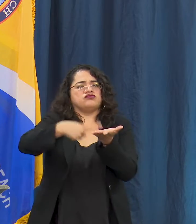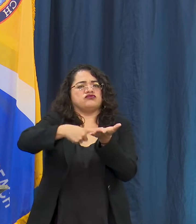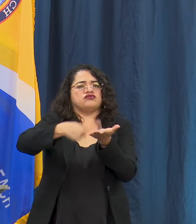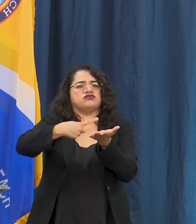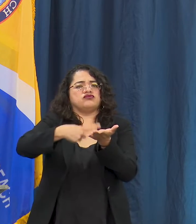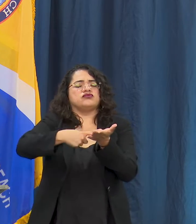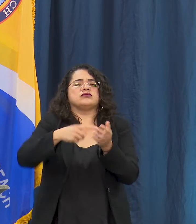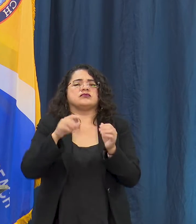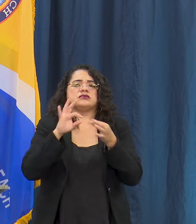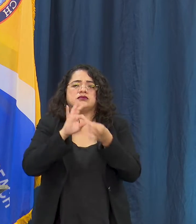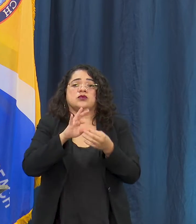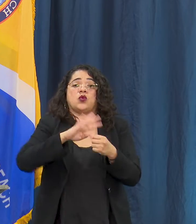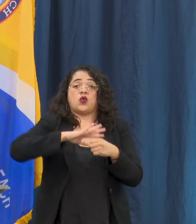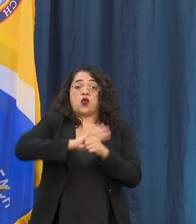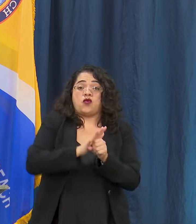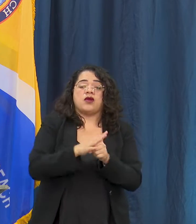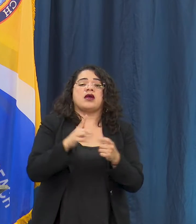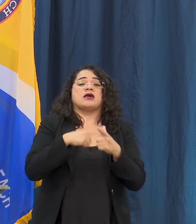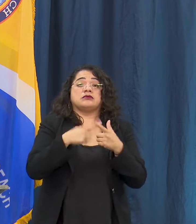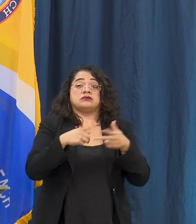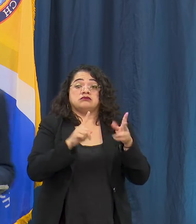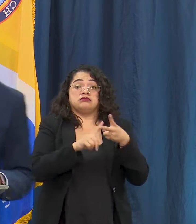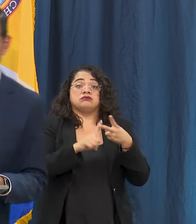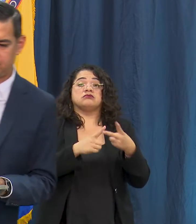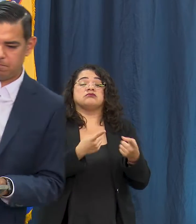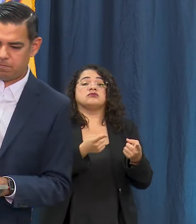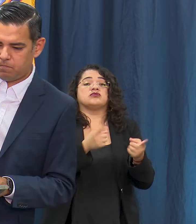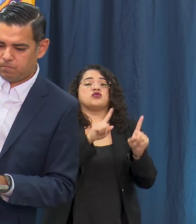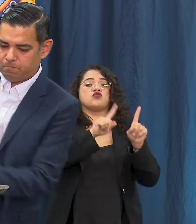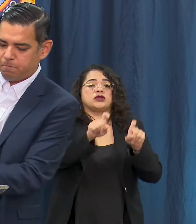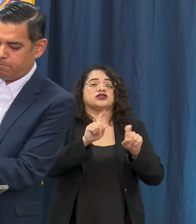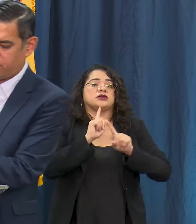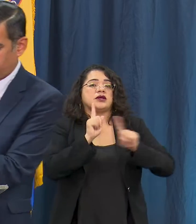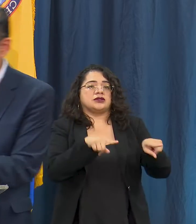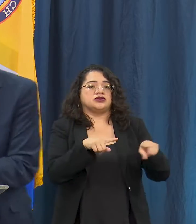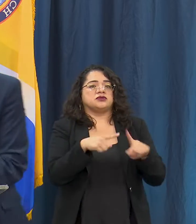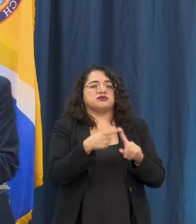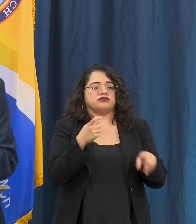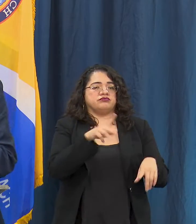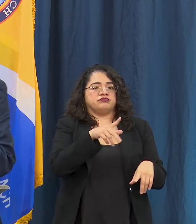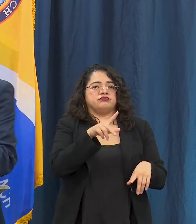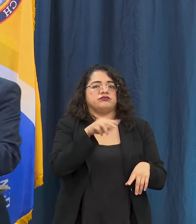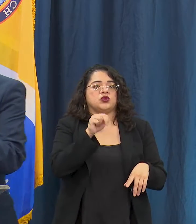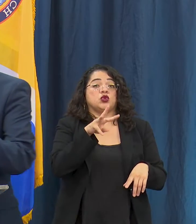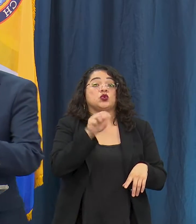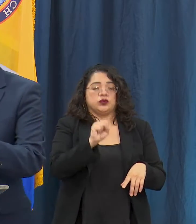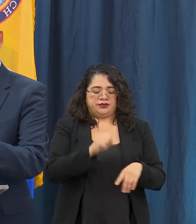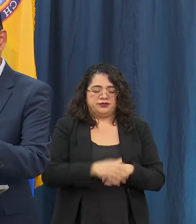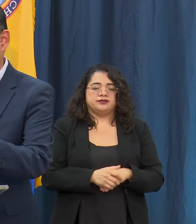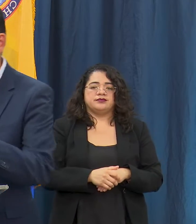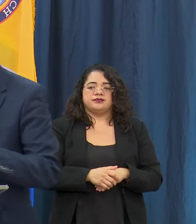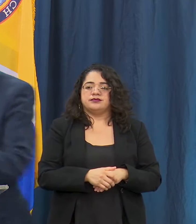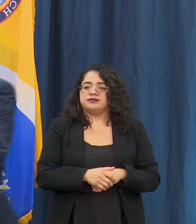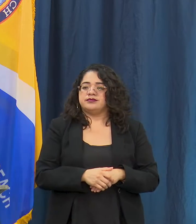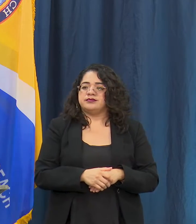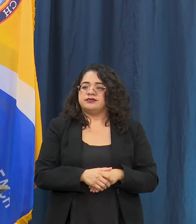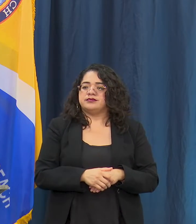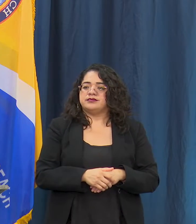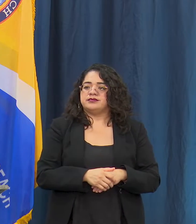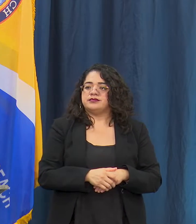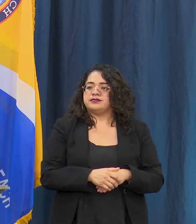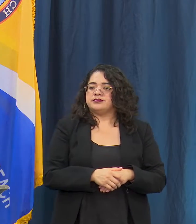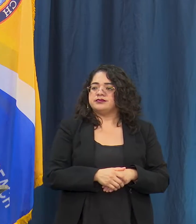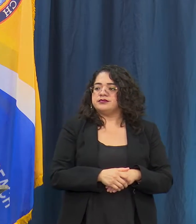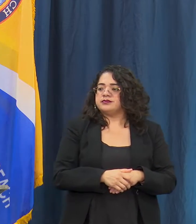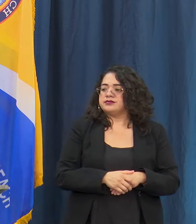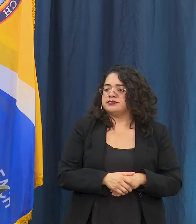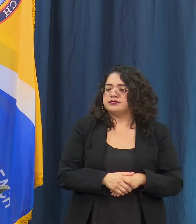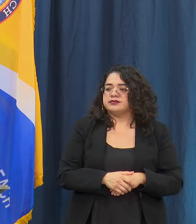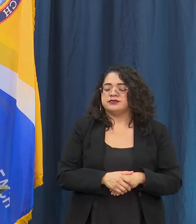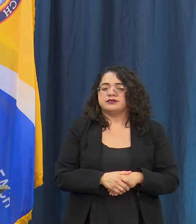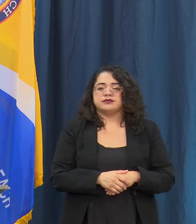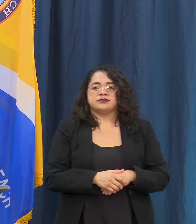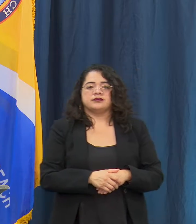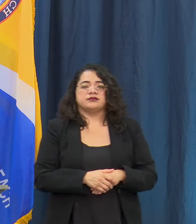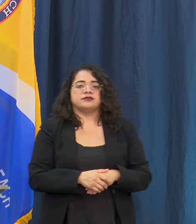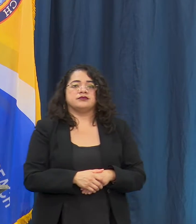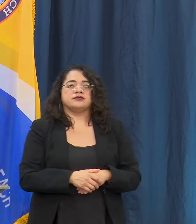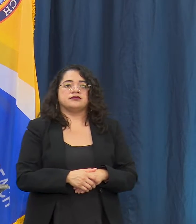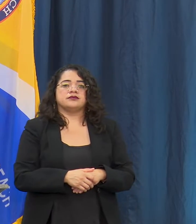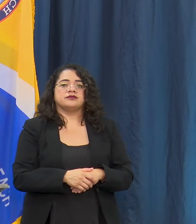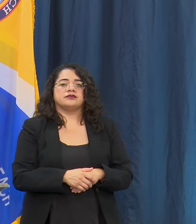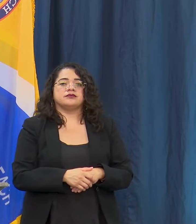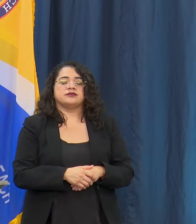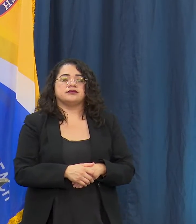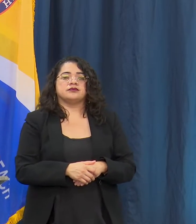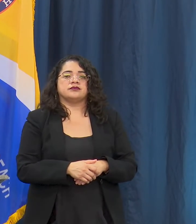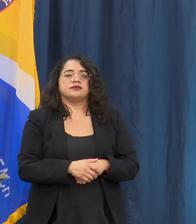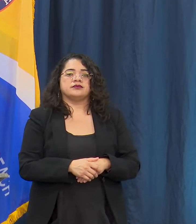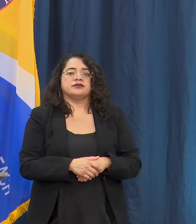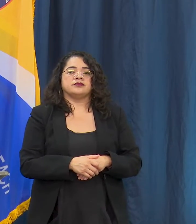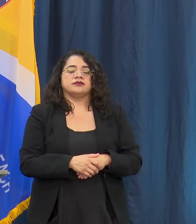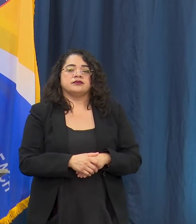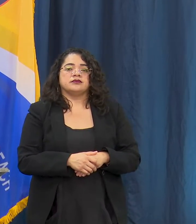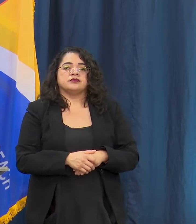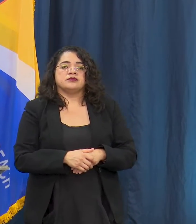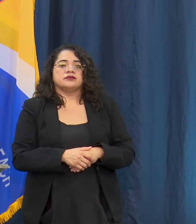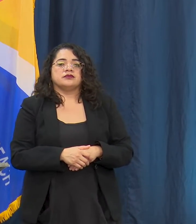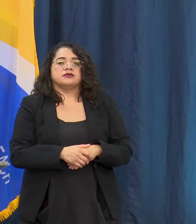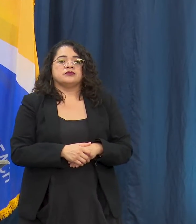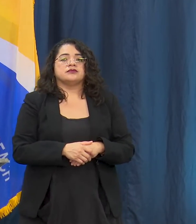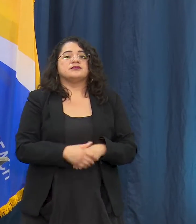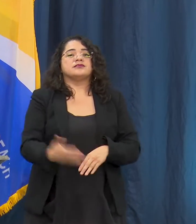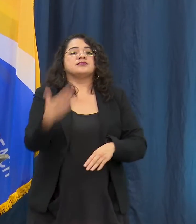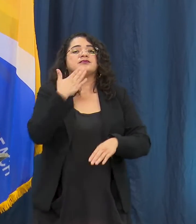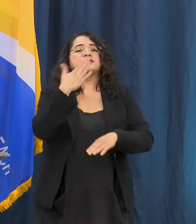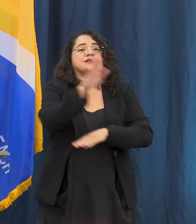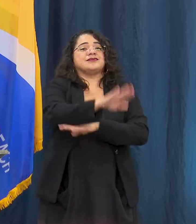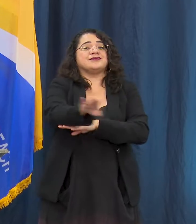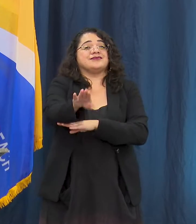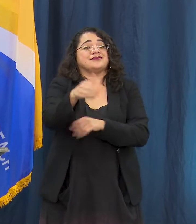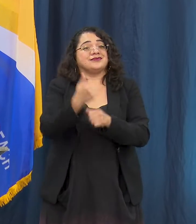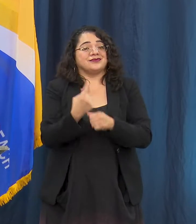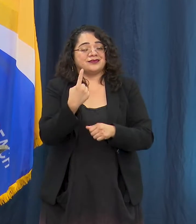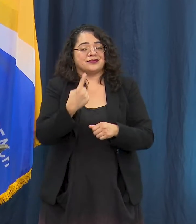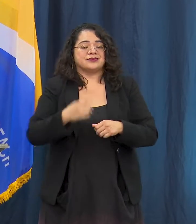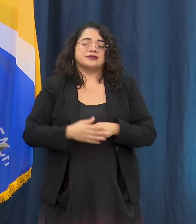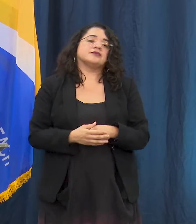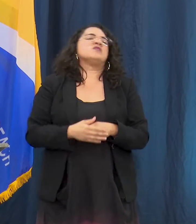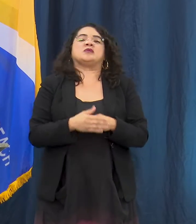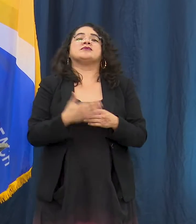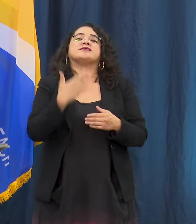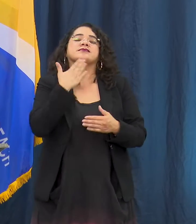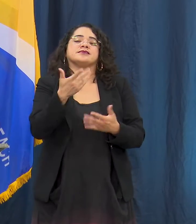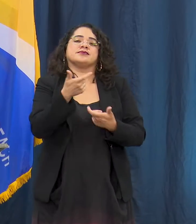from the press. Good afternoon everybody and thanks for being here today you know